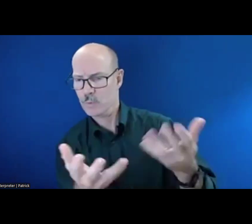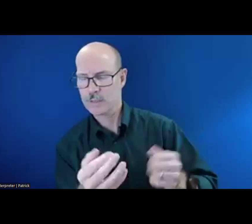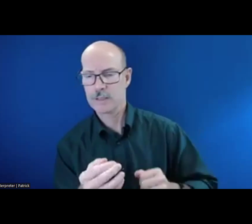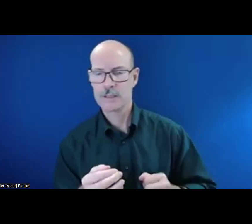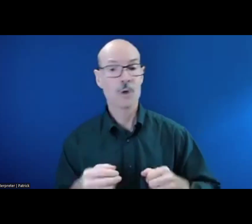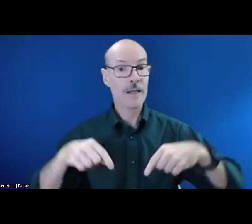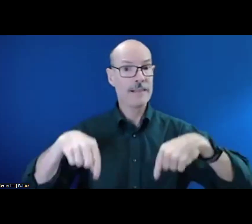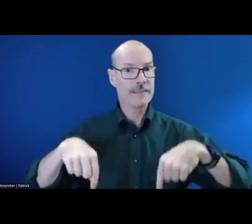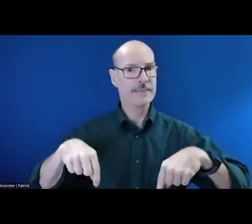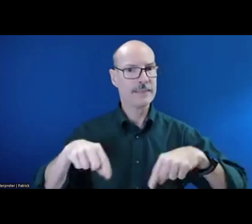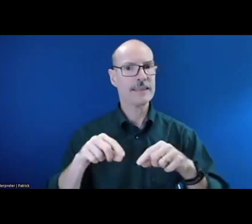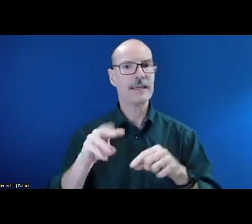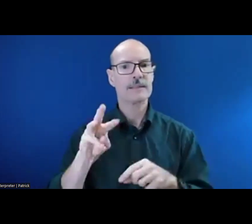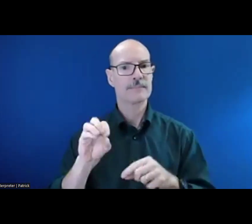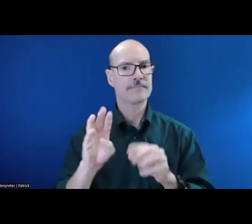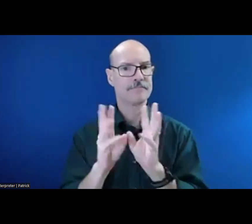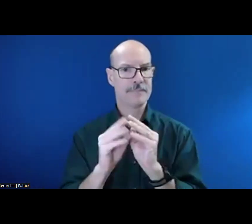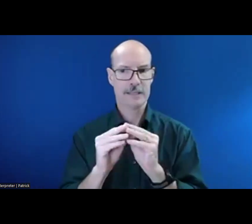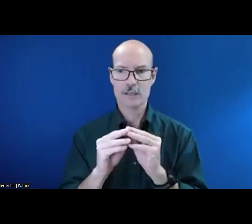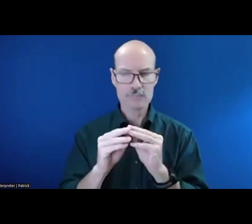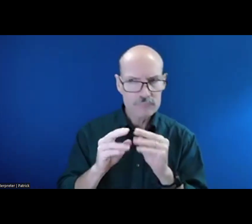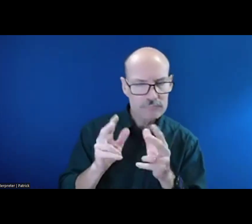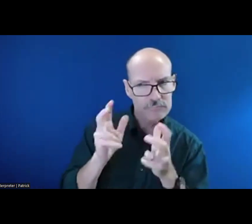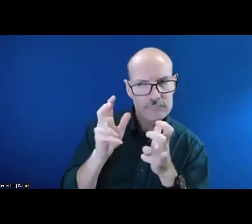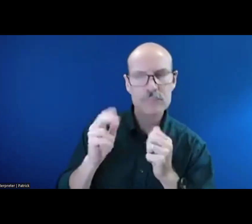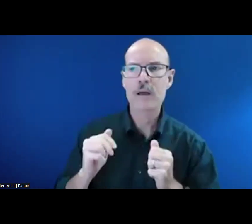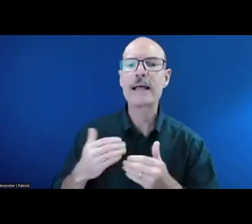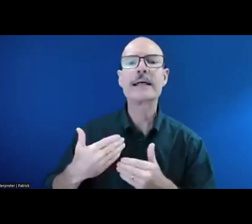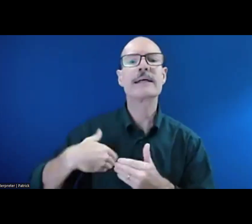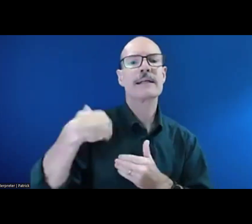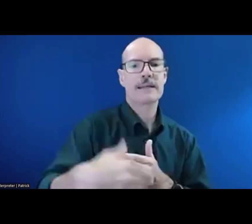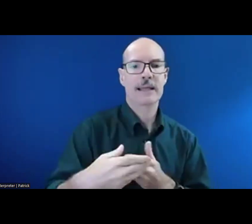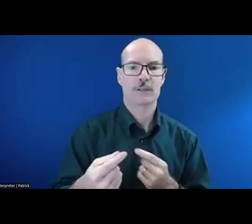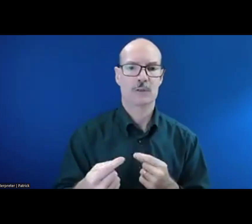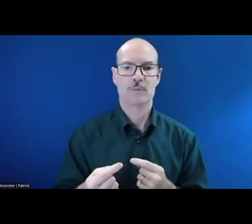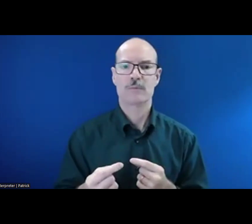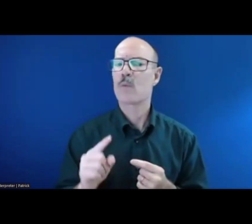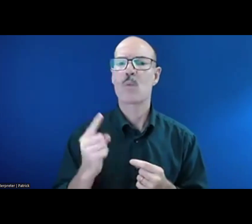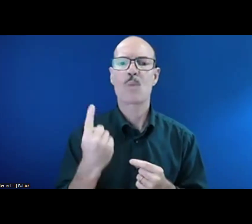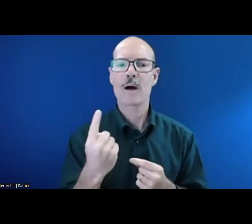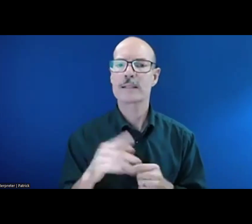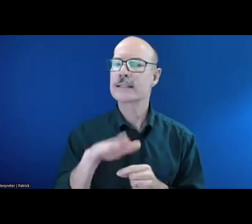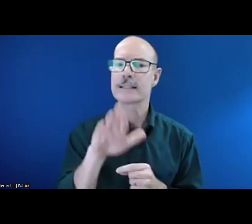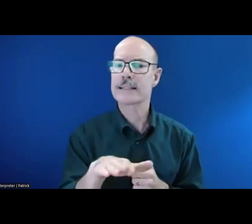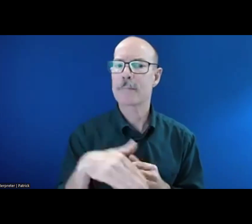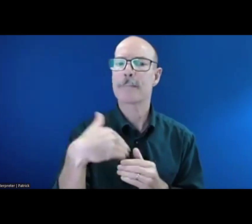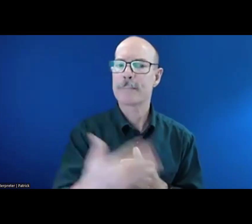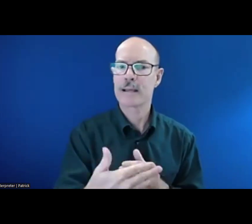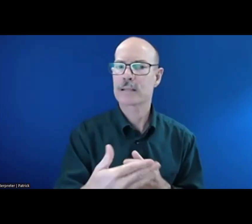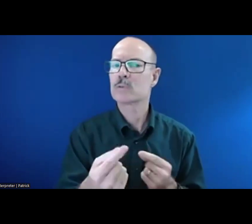What would you recommend after this webinar. They've come to the webinar and heard all this information. What is one next step that you would recommend?